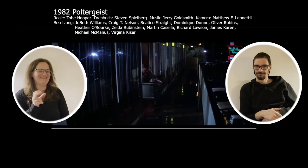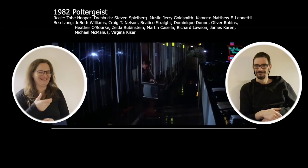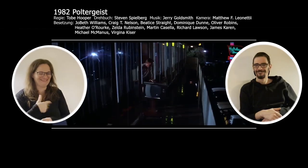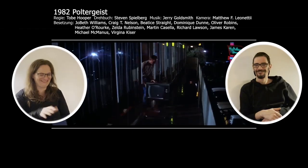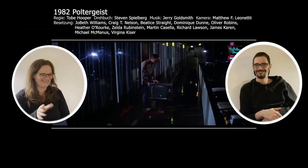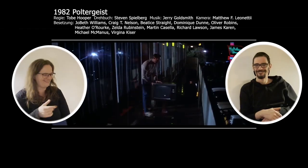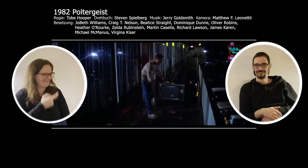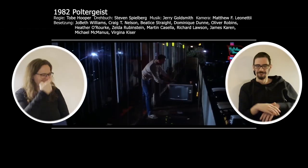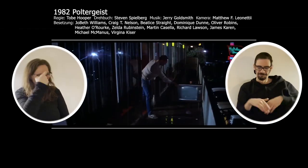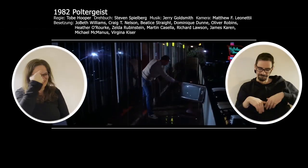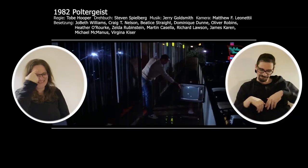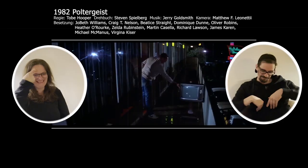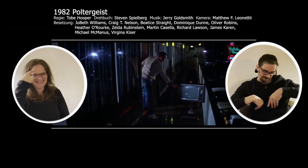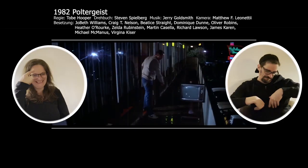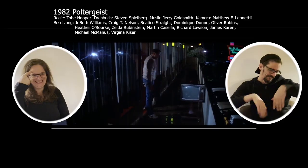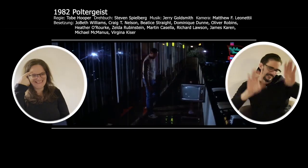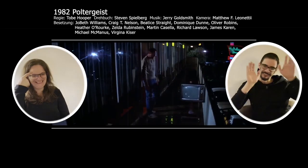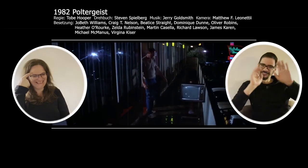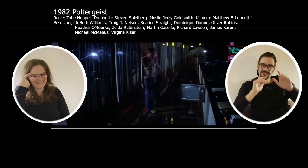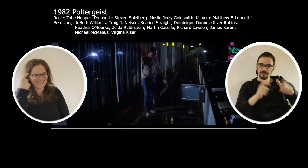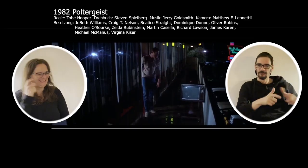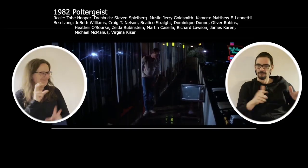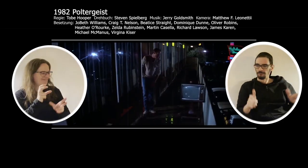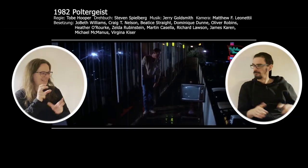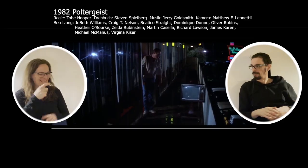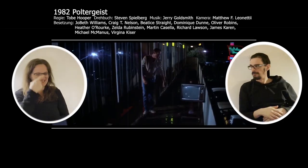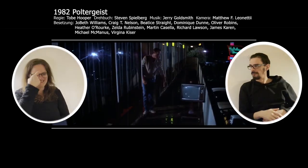The television has to go, the trauma runs deep. Get the device out!